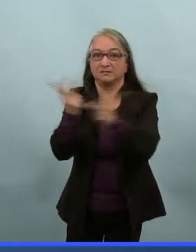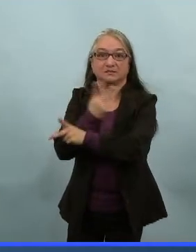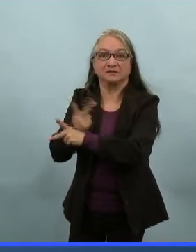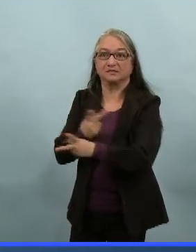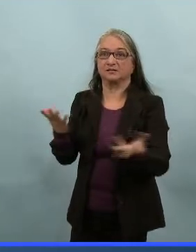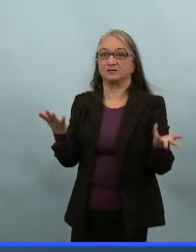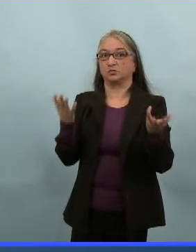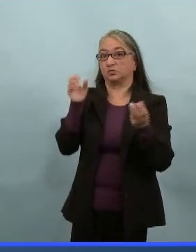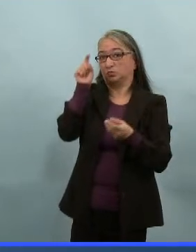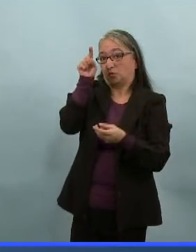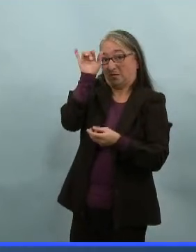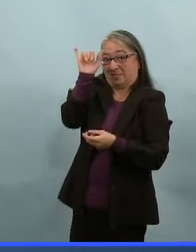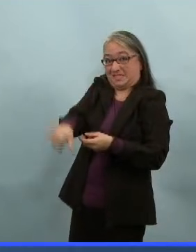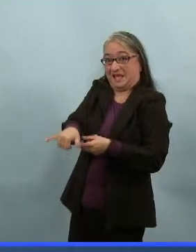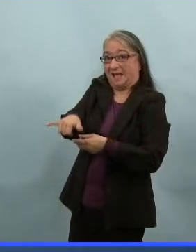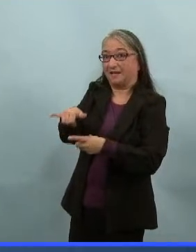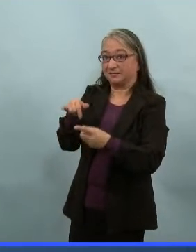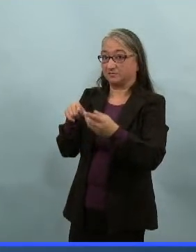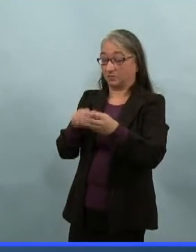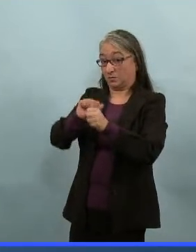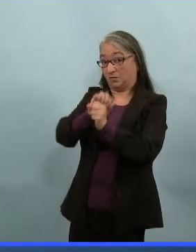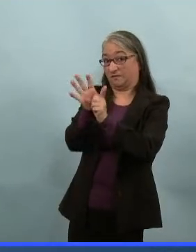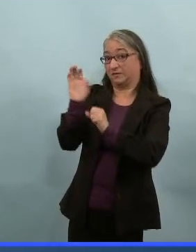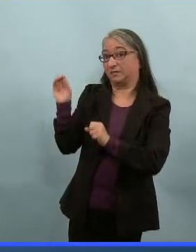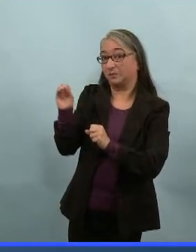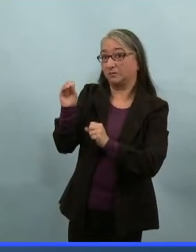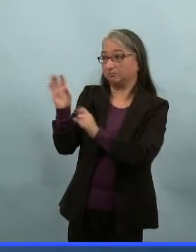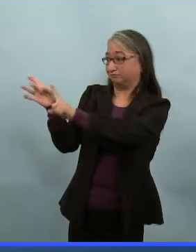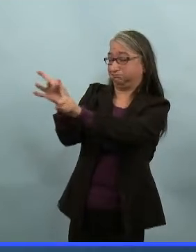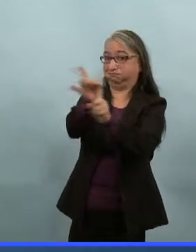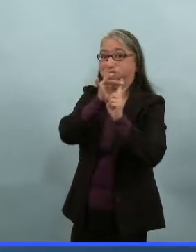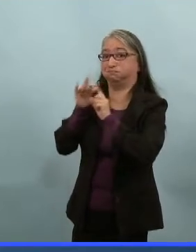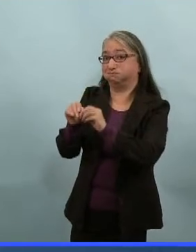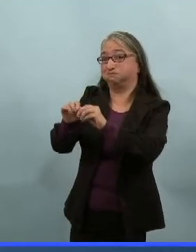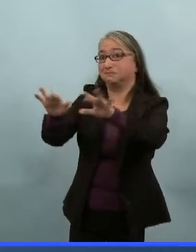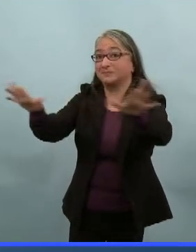and the fact that people still have to miss work in all sorts of sectors when they test positive